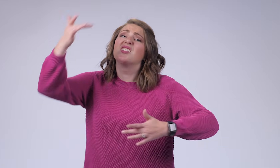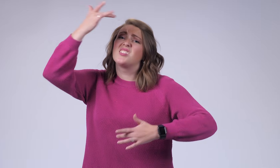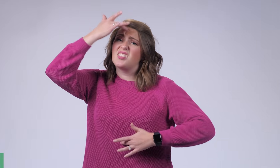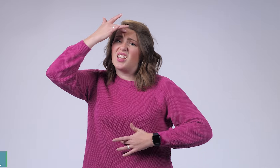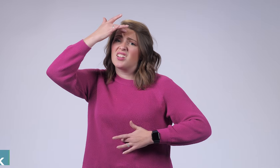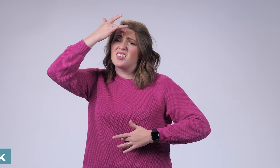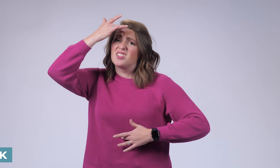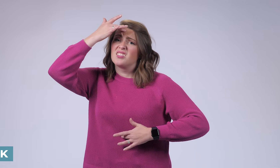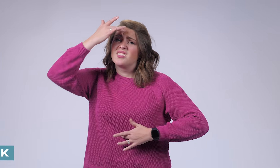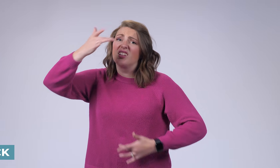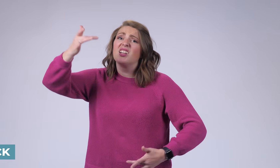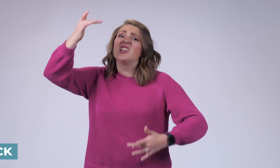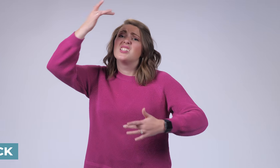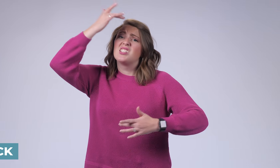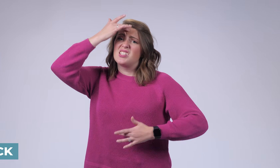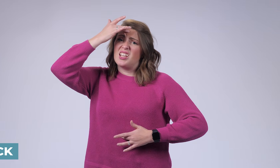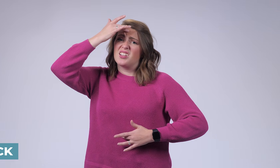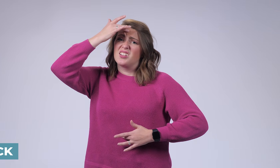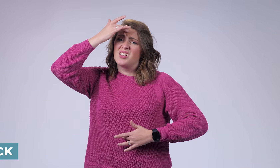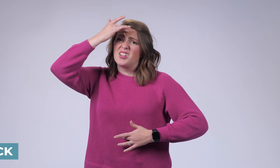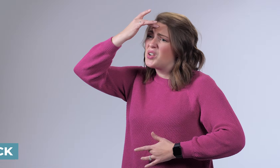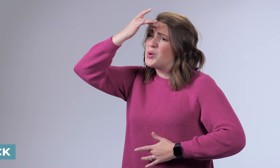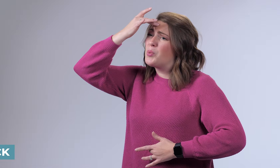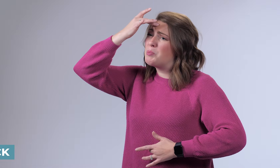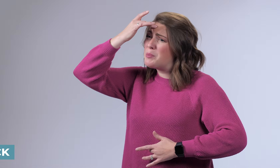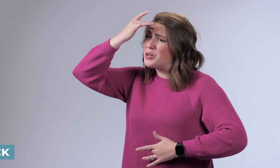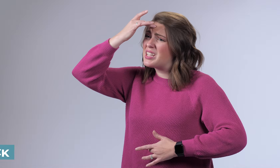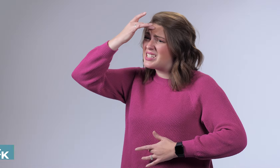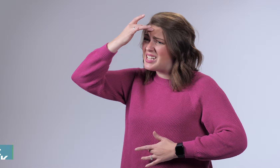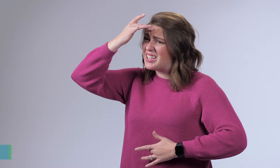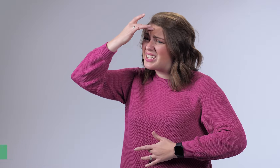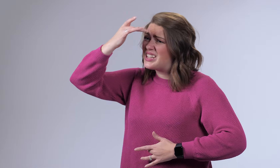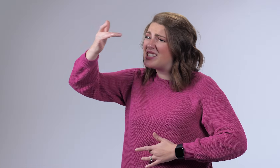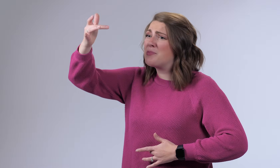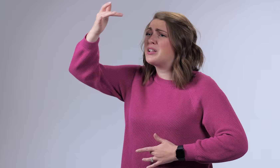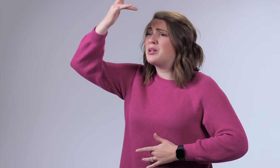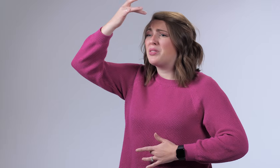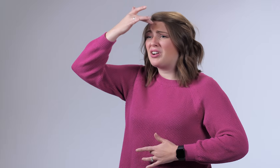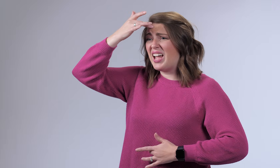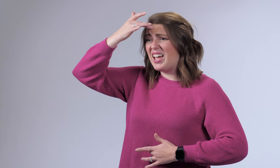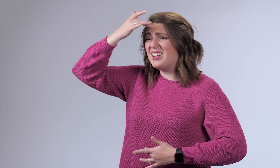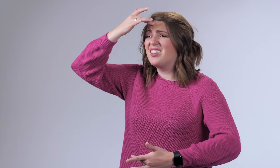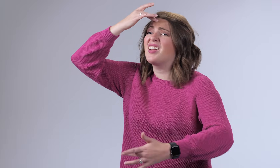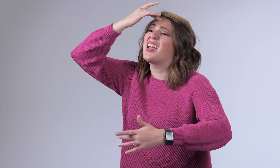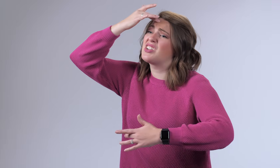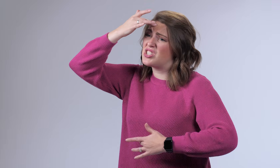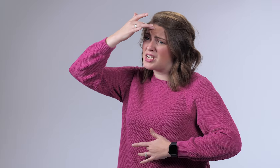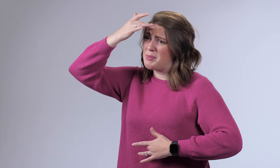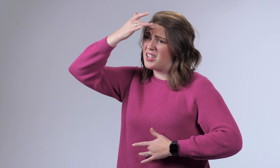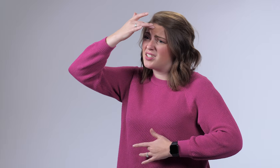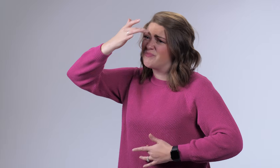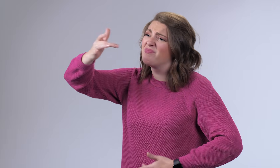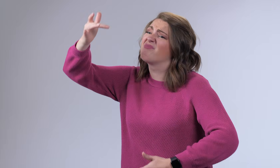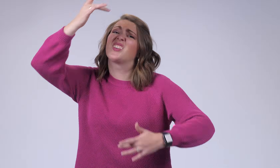Sick. When people get sick, it's typically with their head and their stomach.